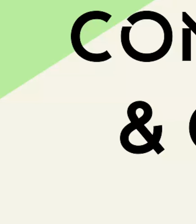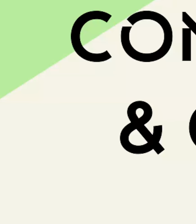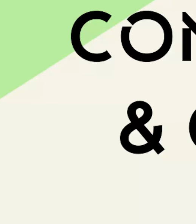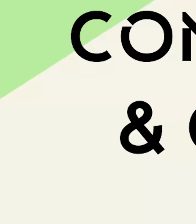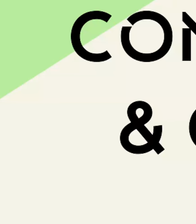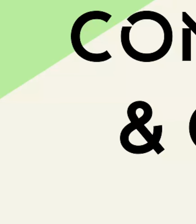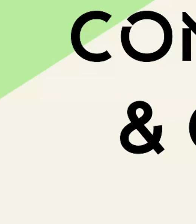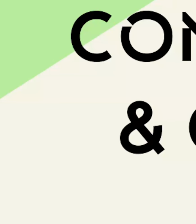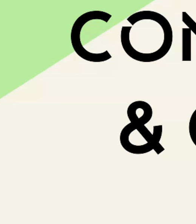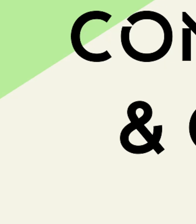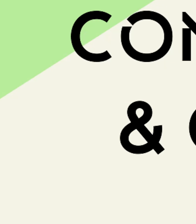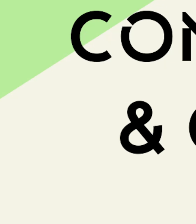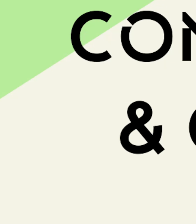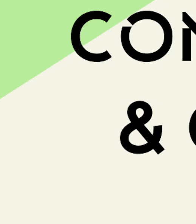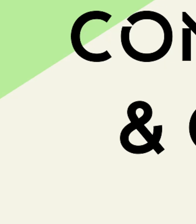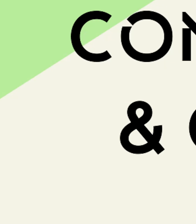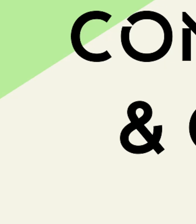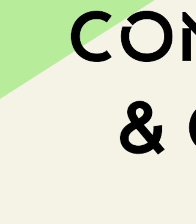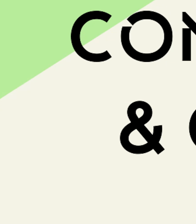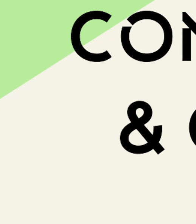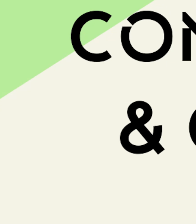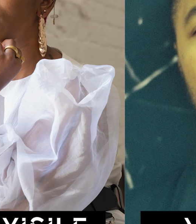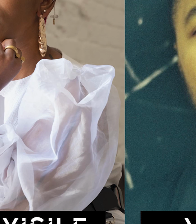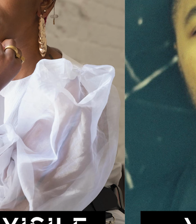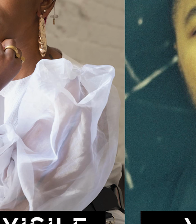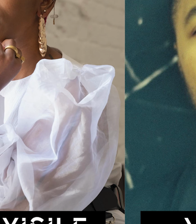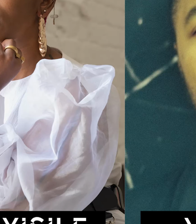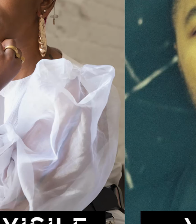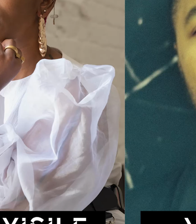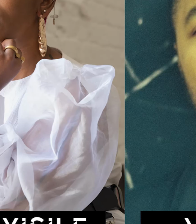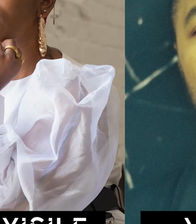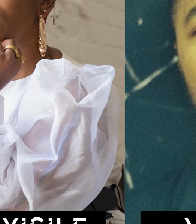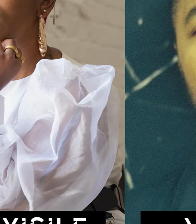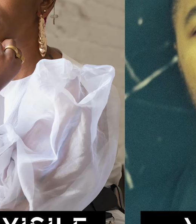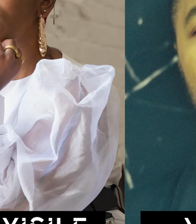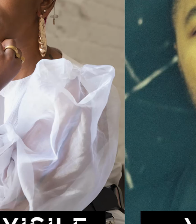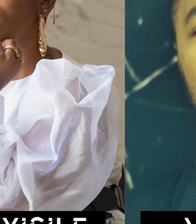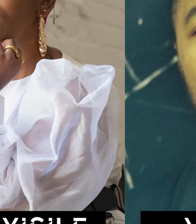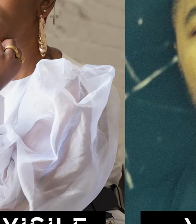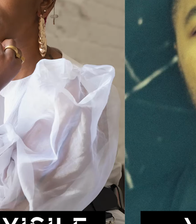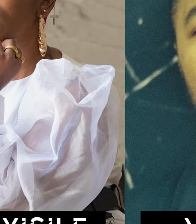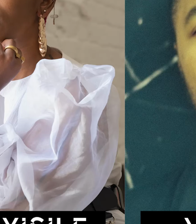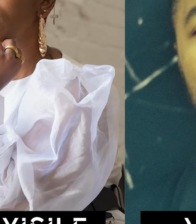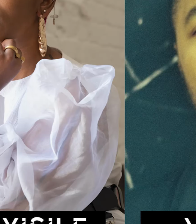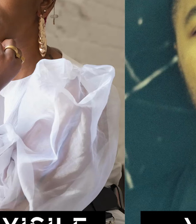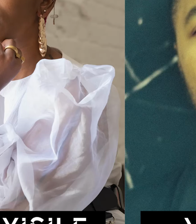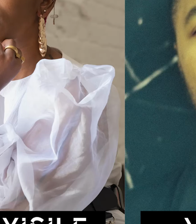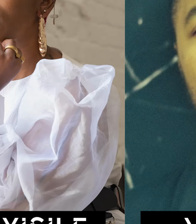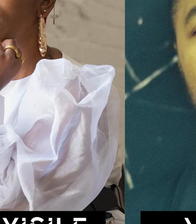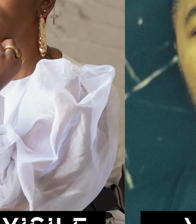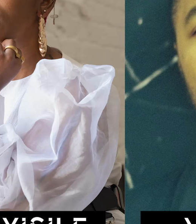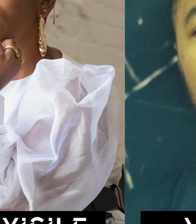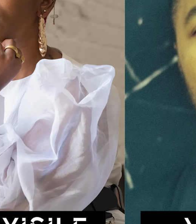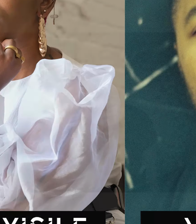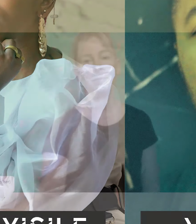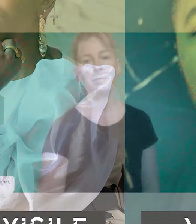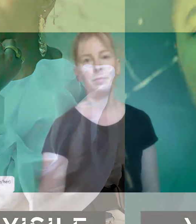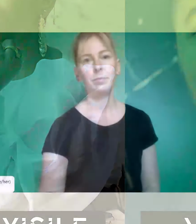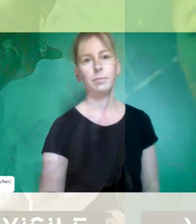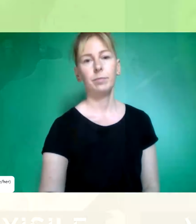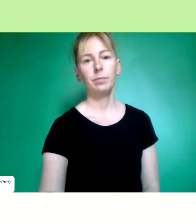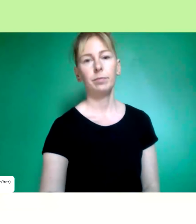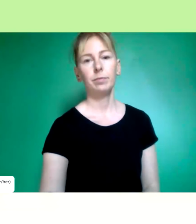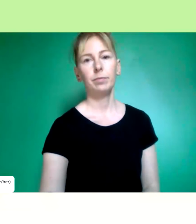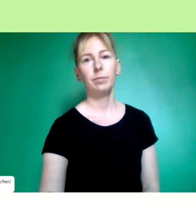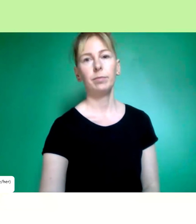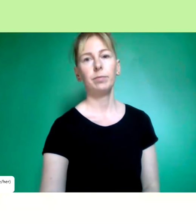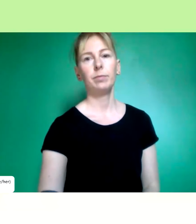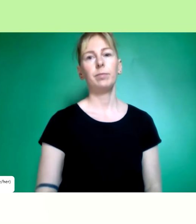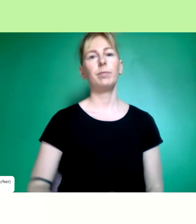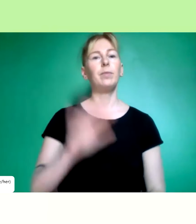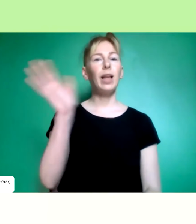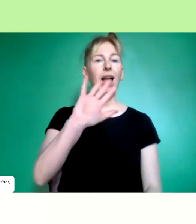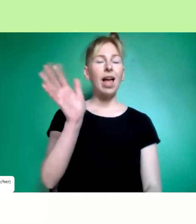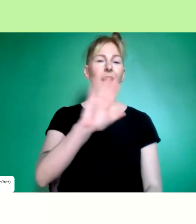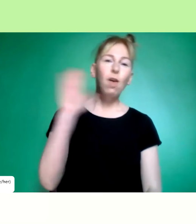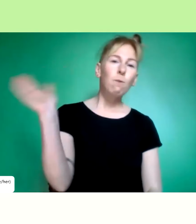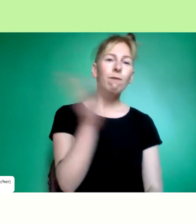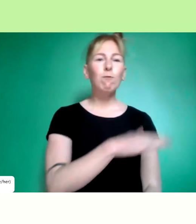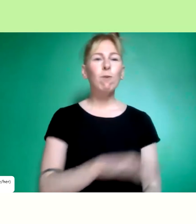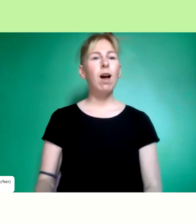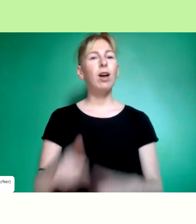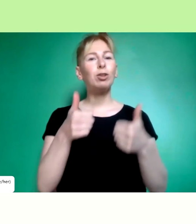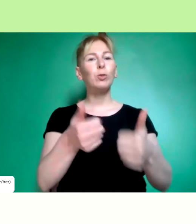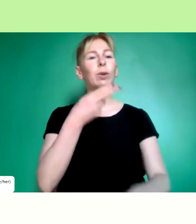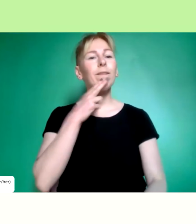Hello, everyone. Good afternoon and welcome to Conflict & Care.